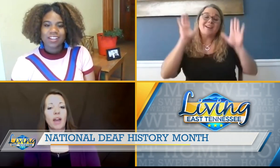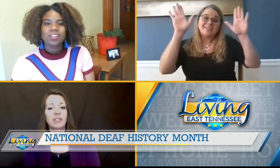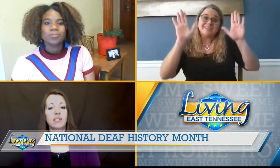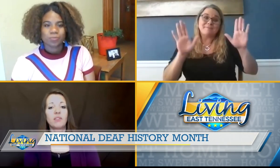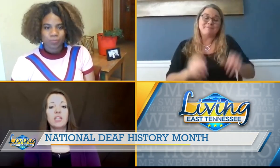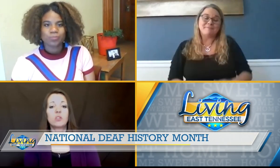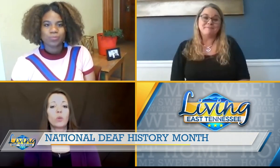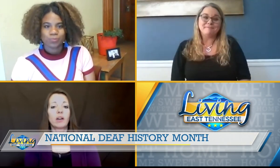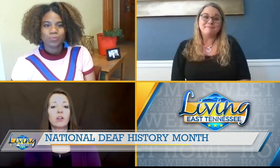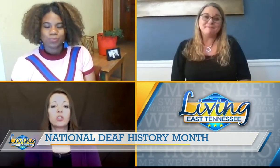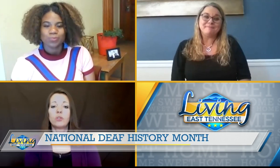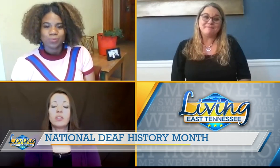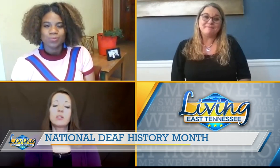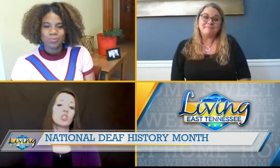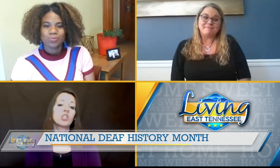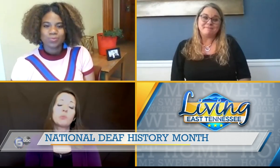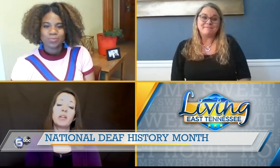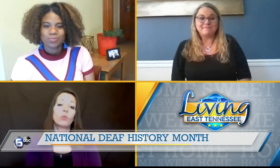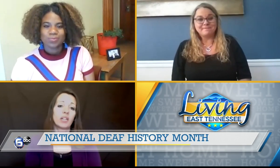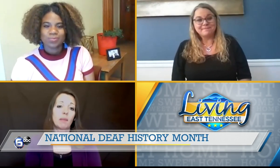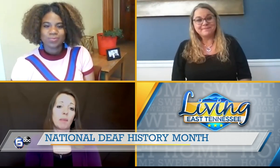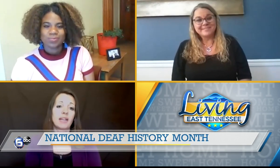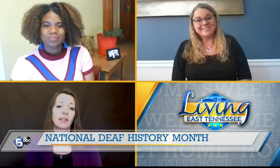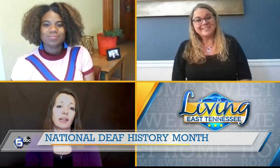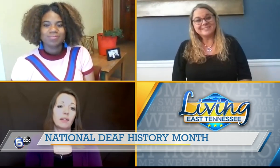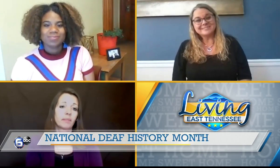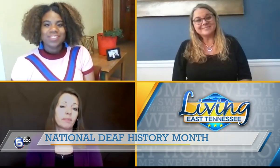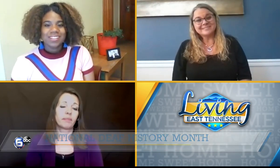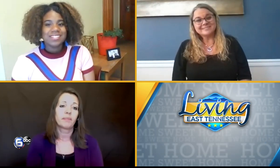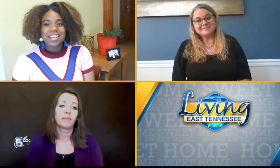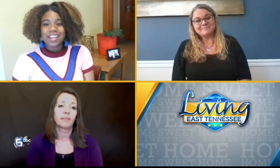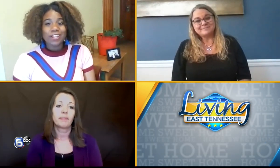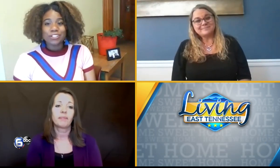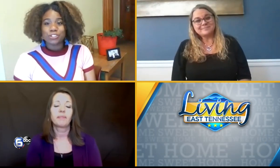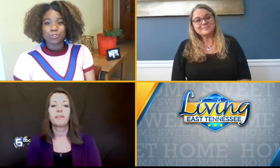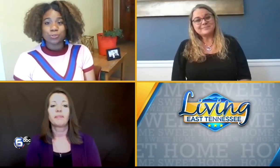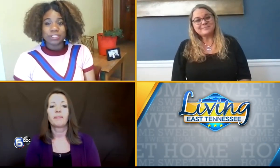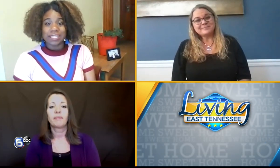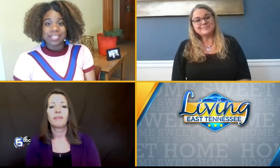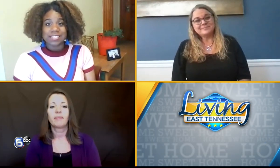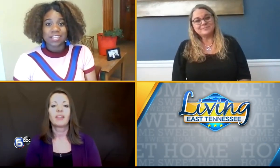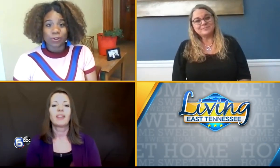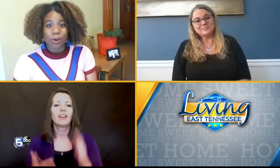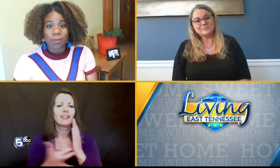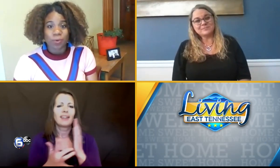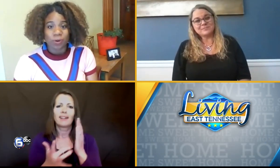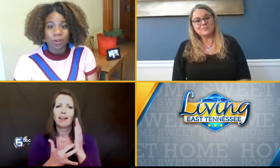ZOOMABLE USING TEACHER SERVICES AND OFFICIAL ACTS. WE HAVE THE OPPORTUNITY TO HAVE INTERACTIVE